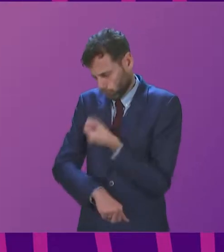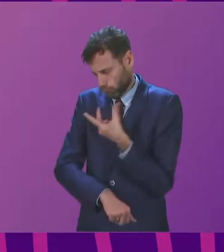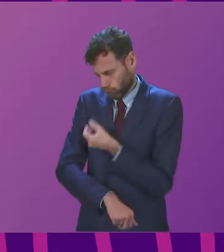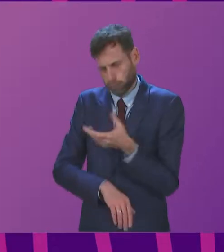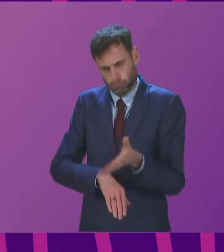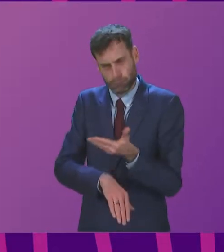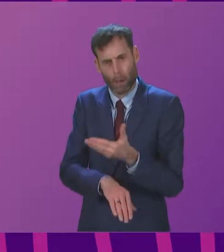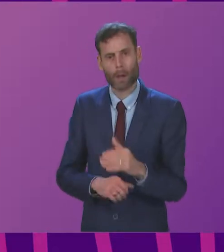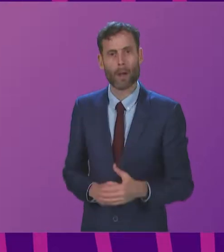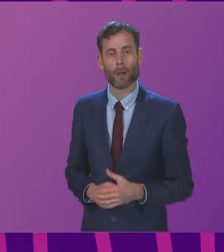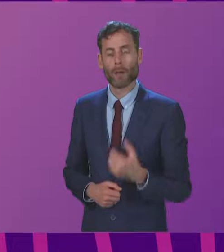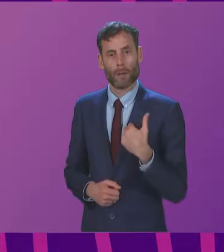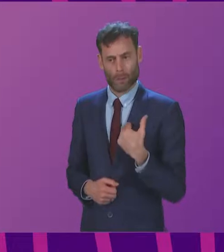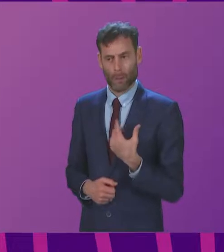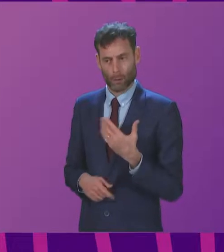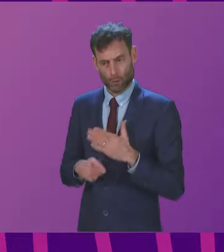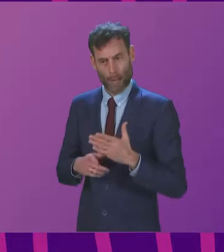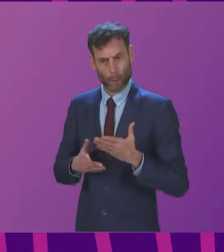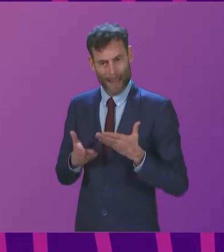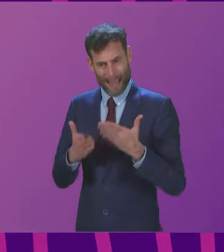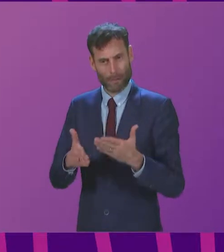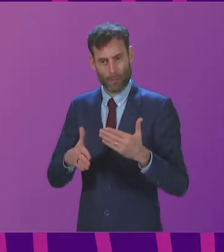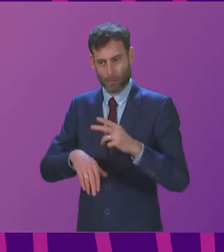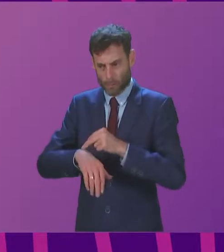We are using the available workforce as effectively as possible